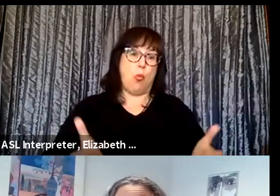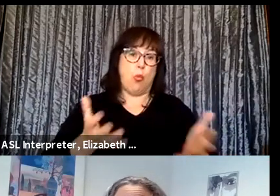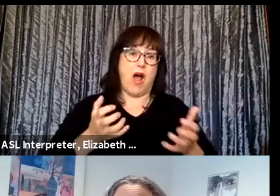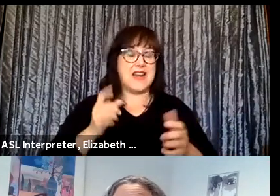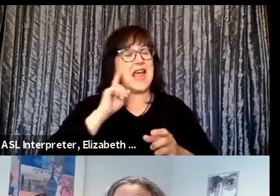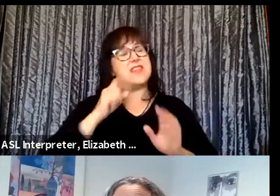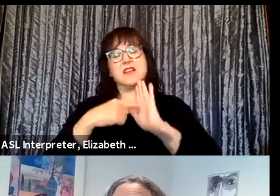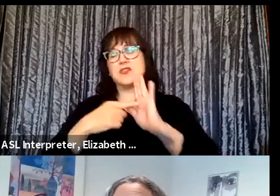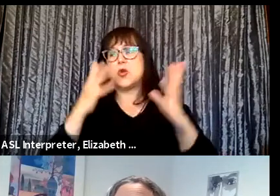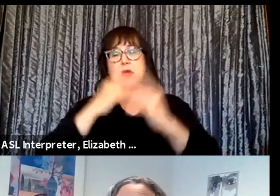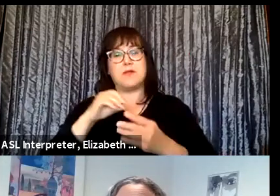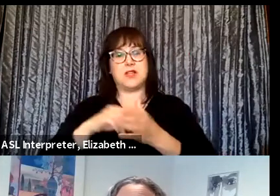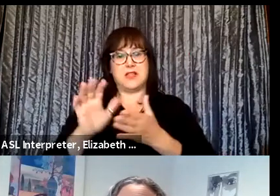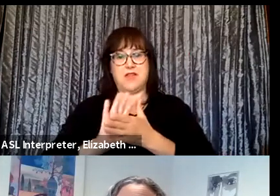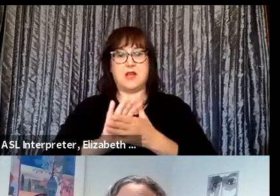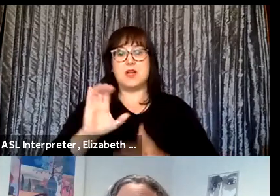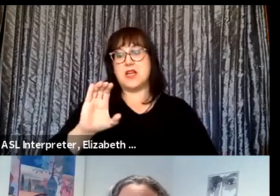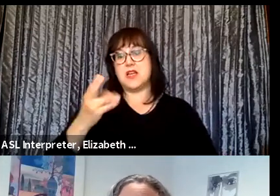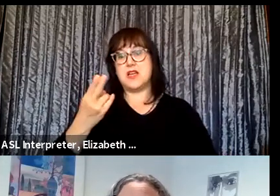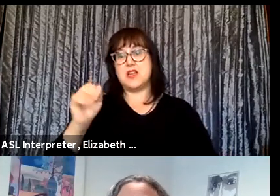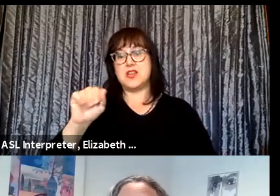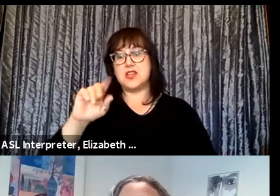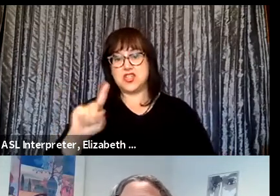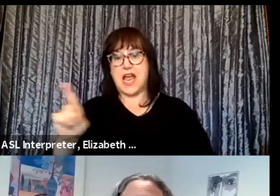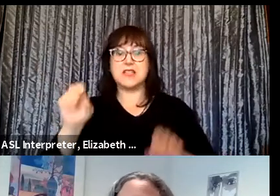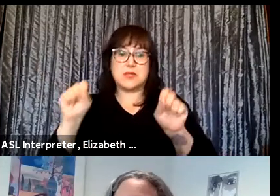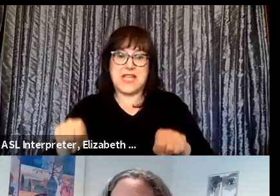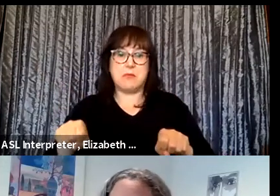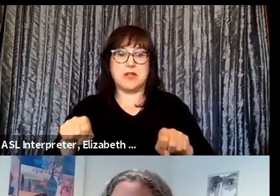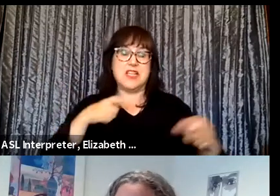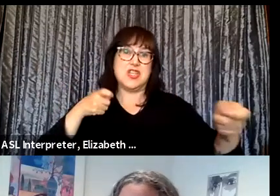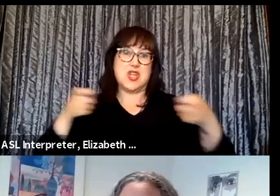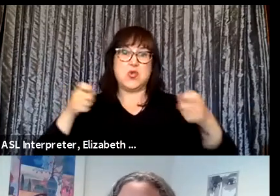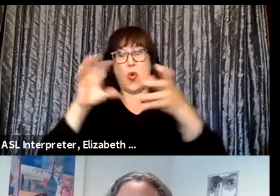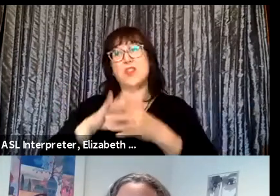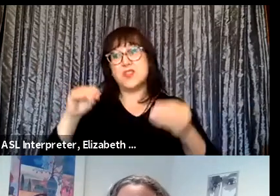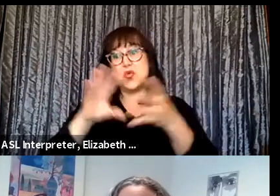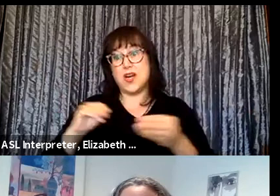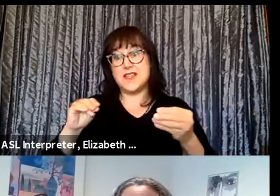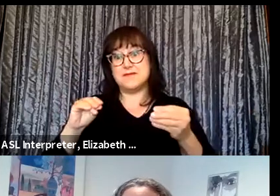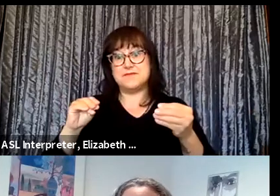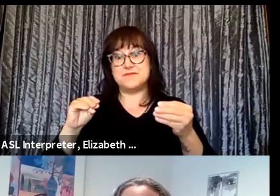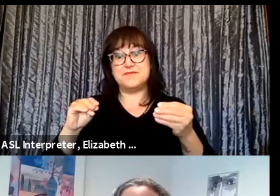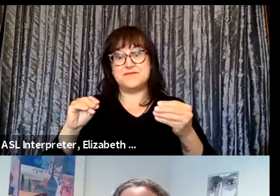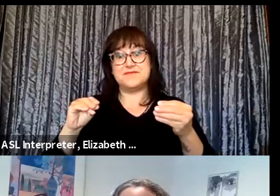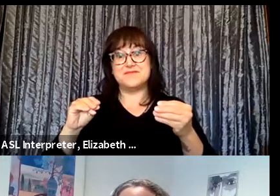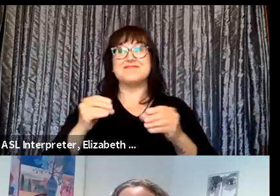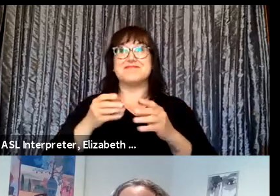in this film that, you know, Chas was able to, you know, control the narrative in some sense, very much so by filming it, you know,